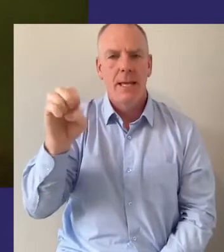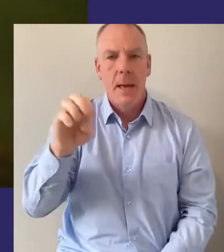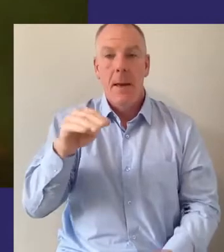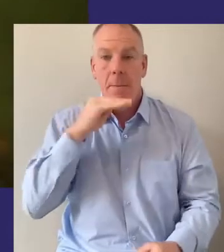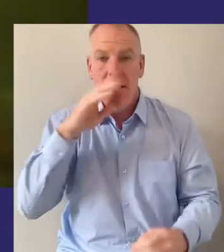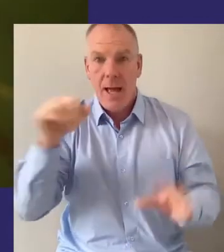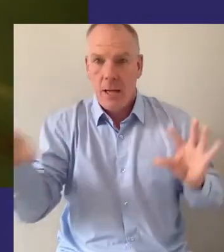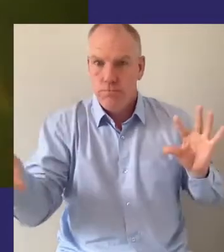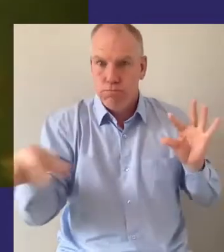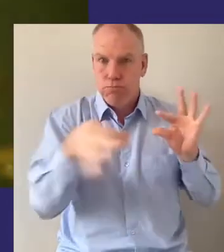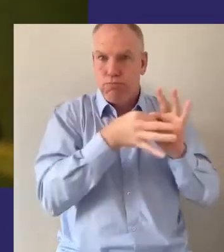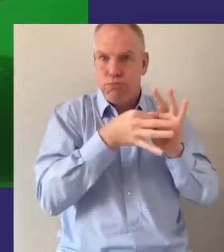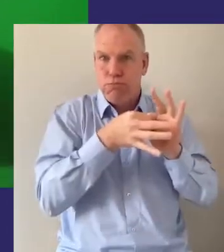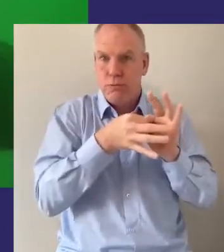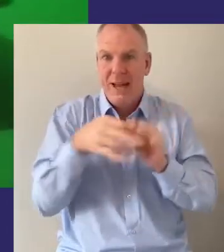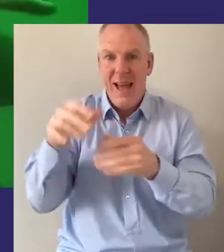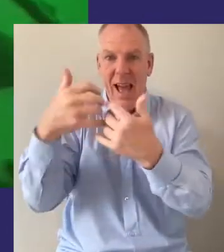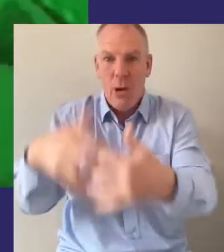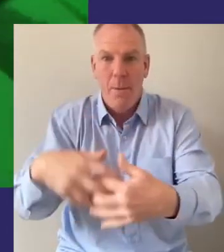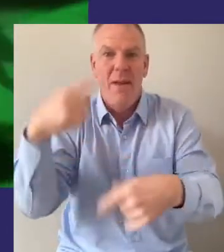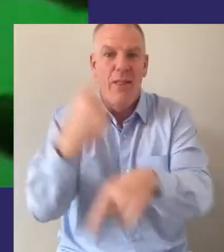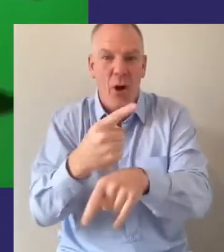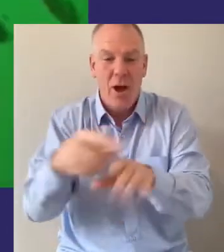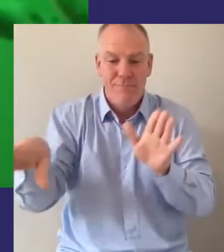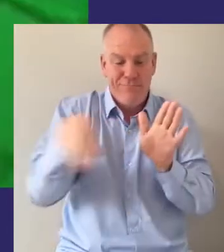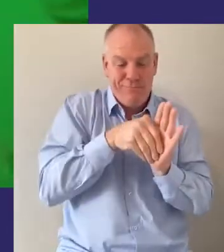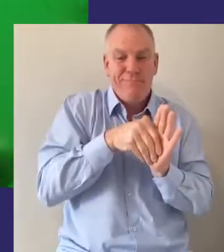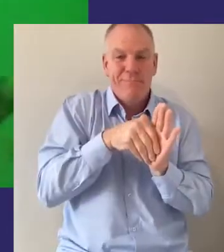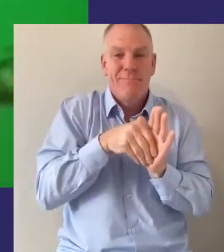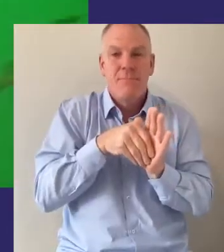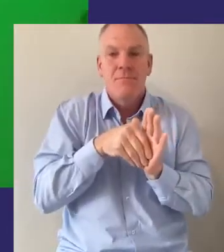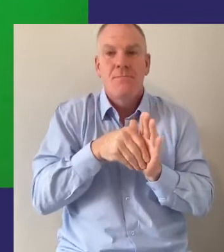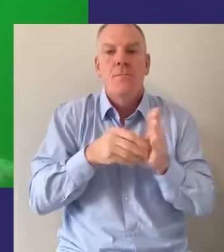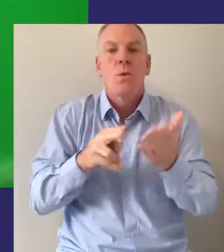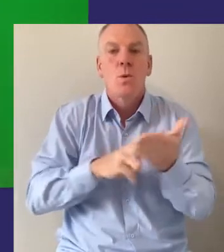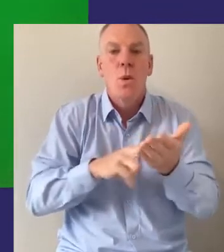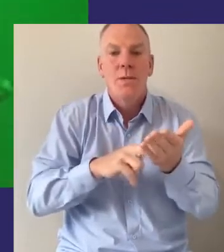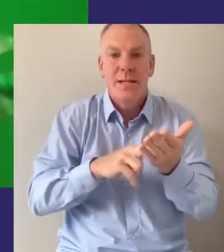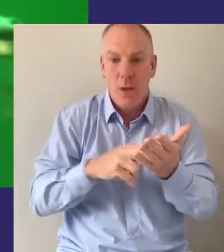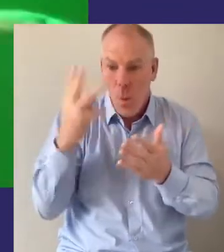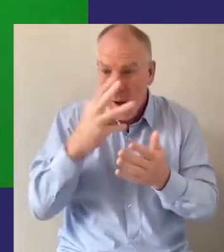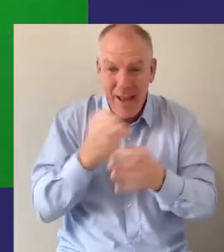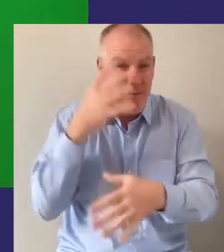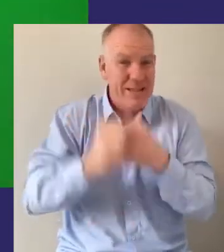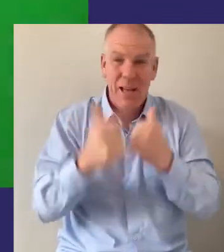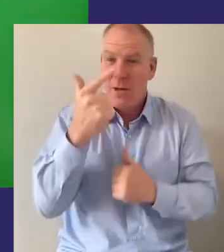data transfer between the instruments and the sensors, so we can access the data through a live feed, 24 hours a day.